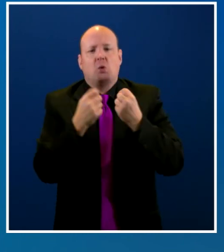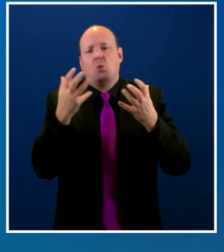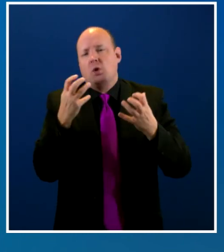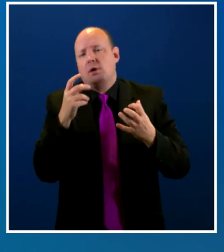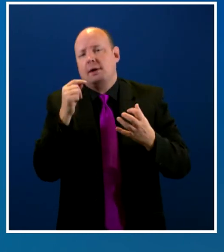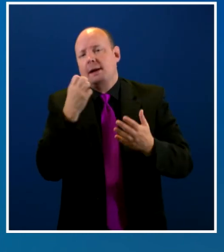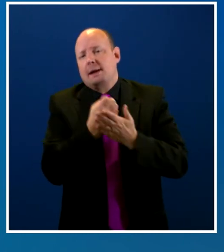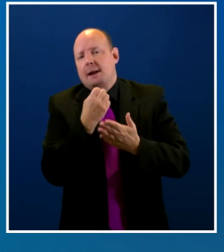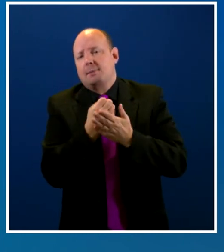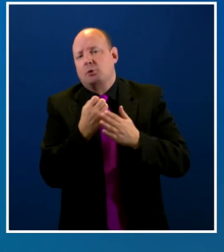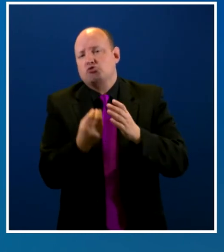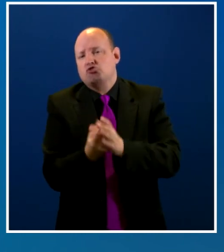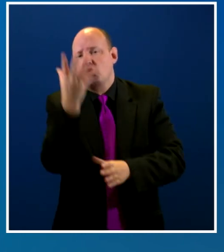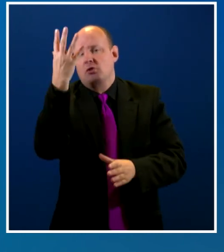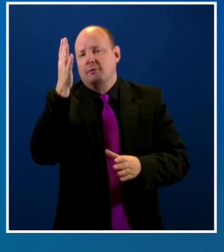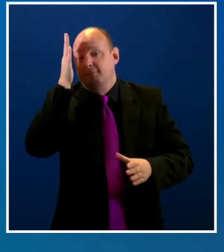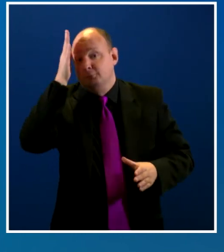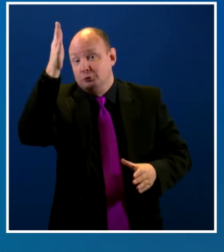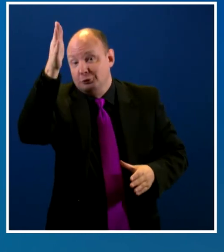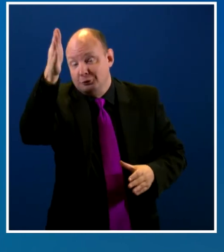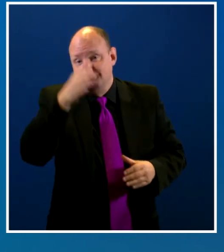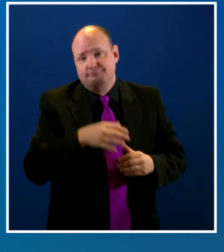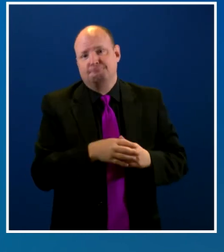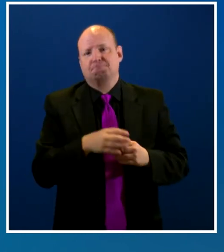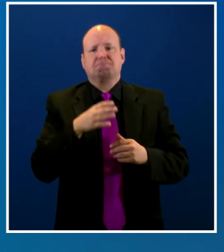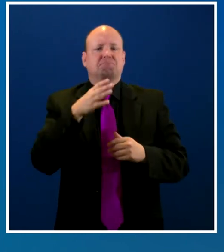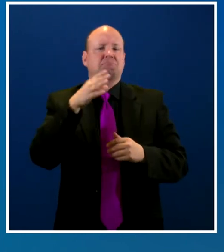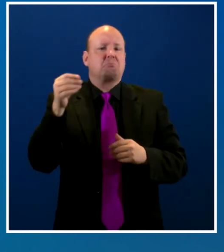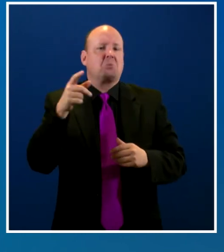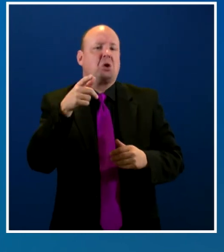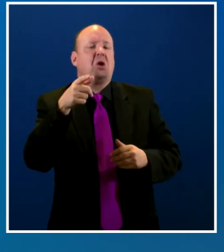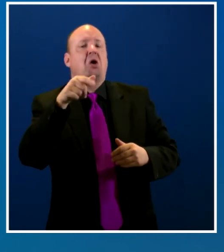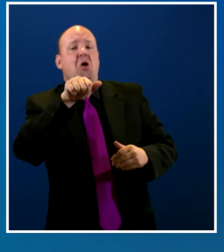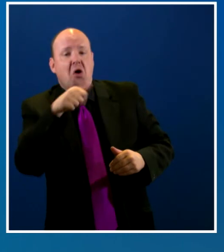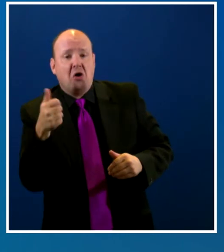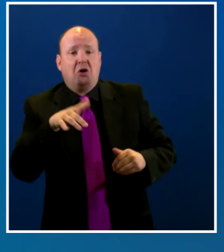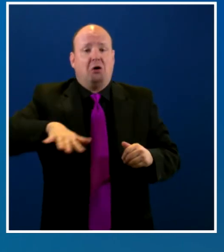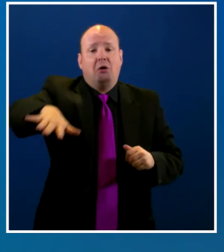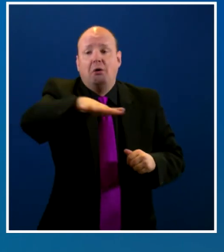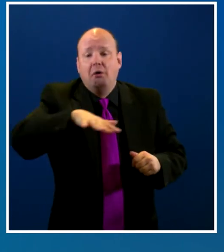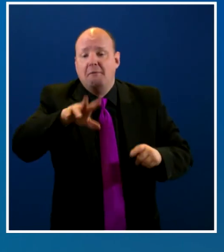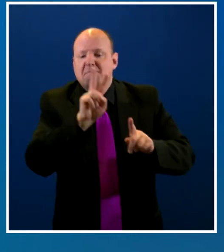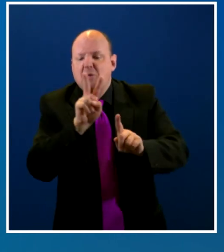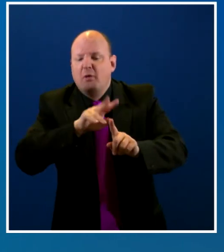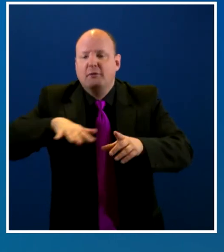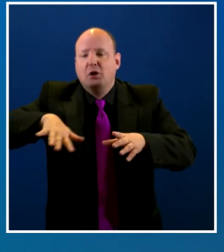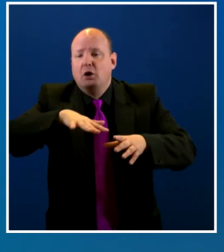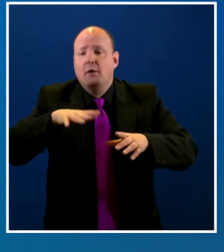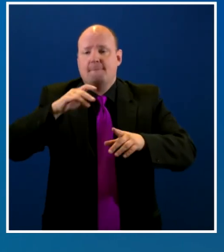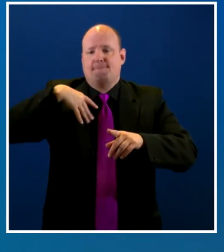improvements in historically vulnerable areas of Vancouver, including Fourth Plain Multicultural District in